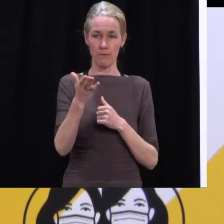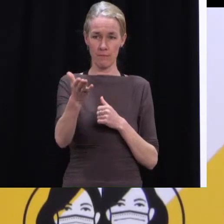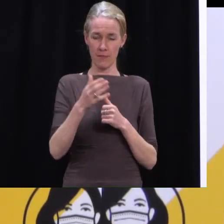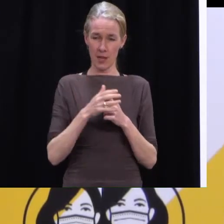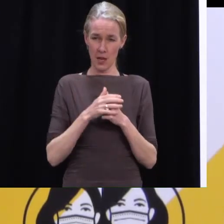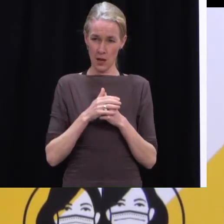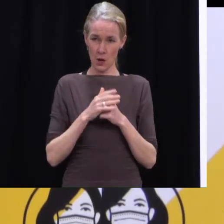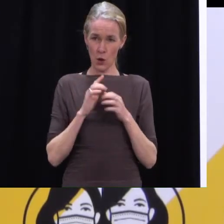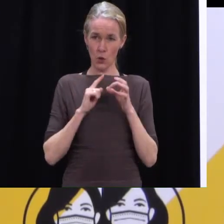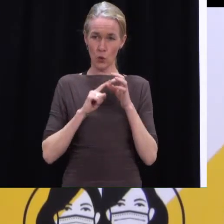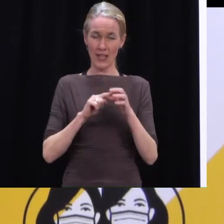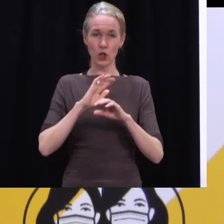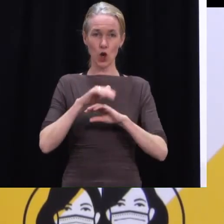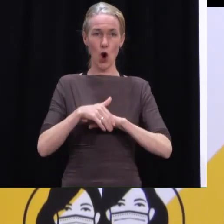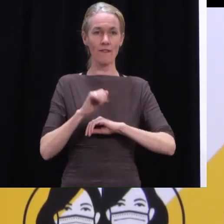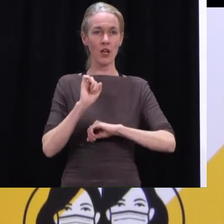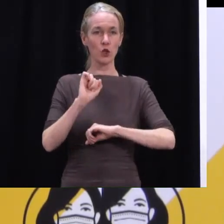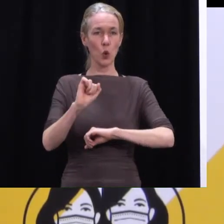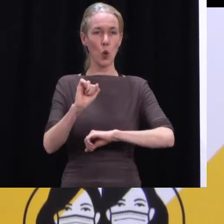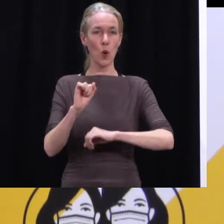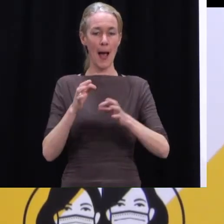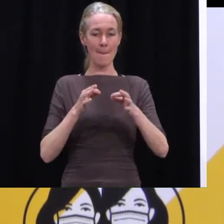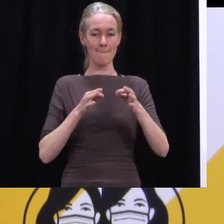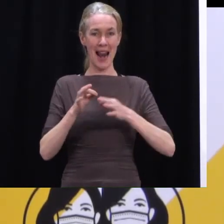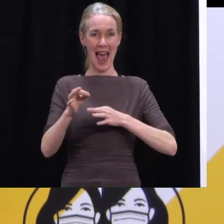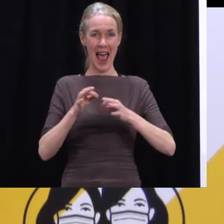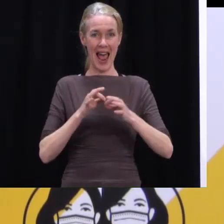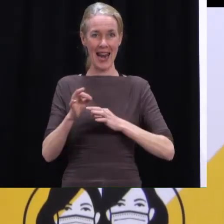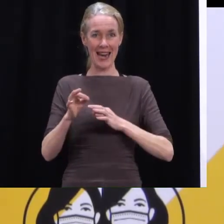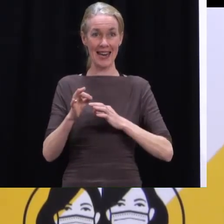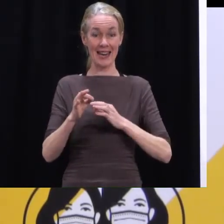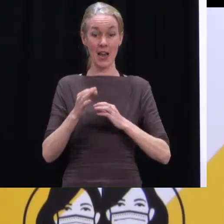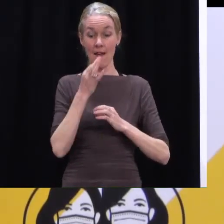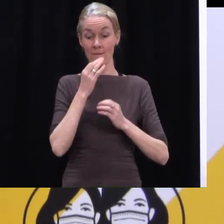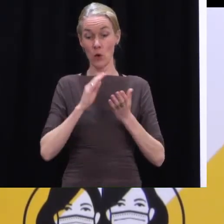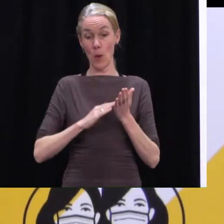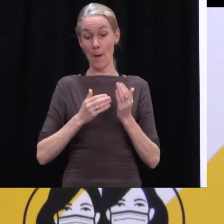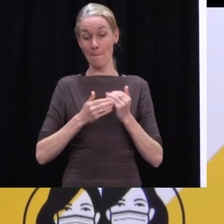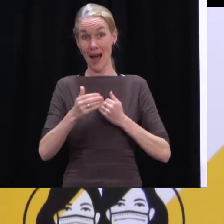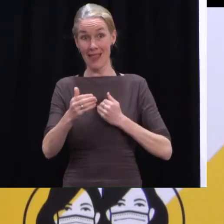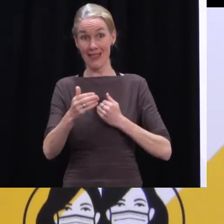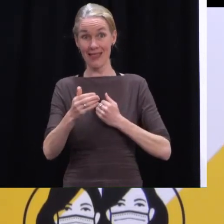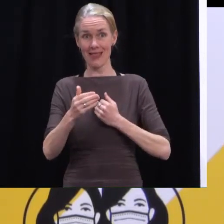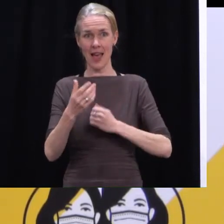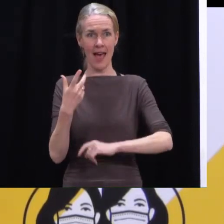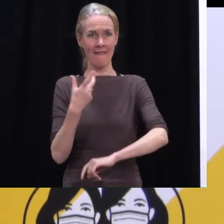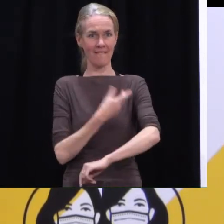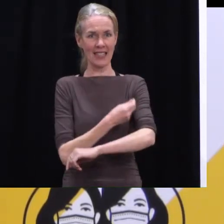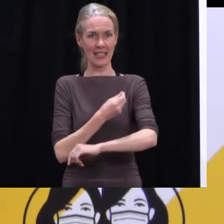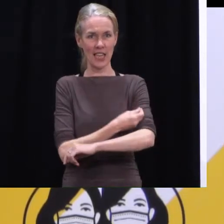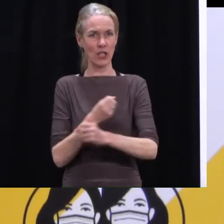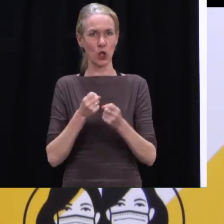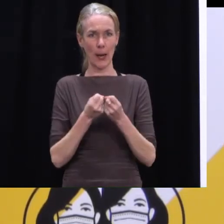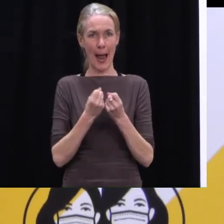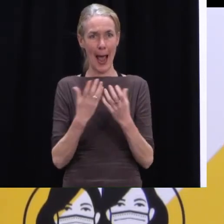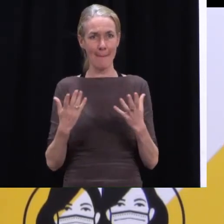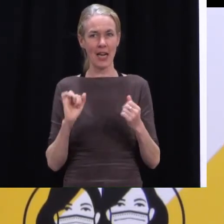greatest extent possible. >> Prime Minister, there is a lot of talk about where our vaccine strategy is going in the next